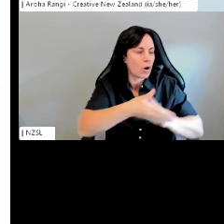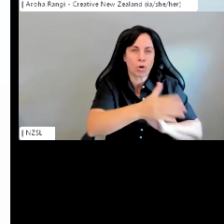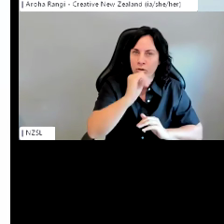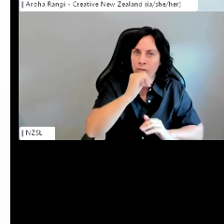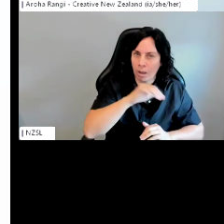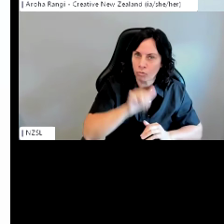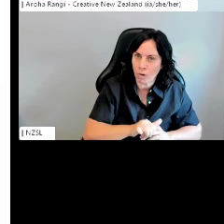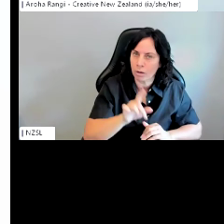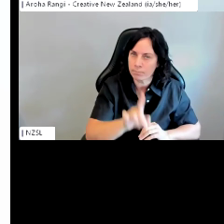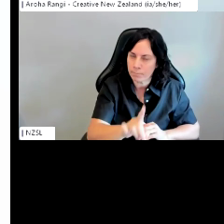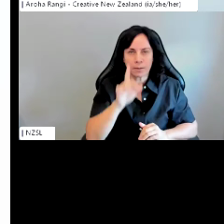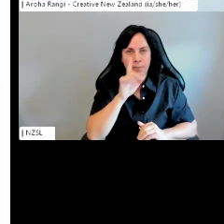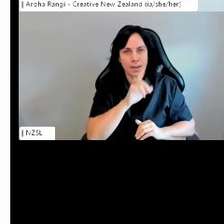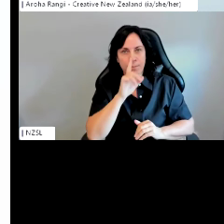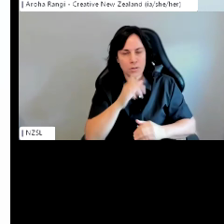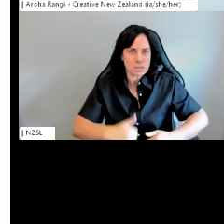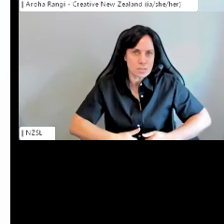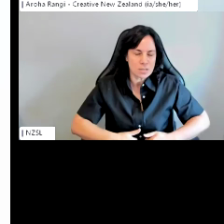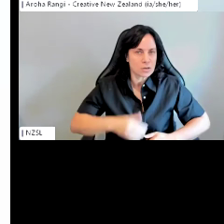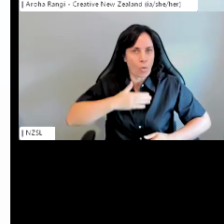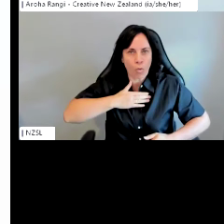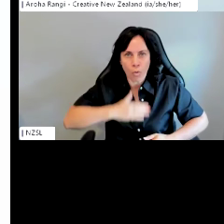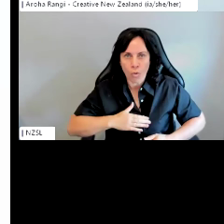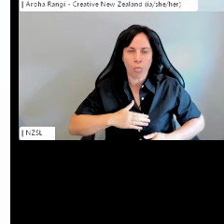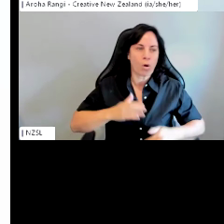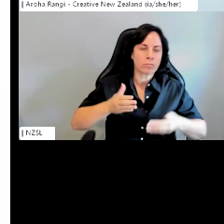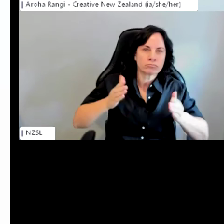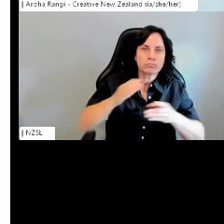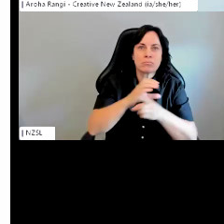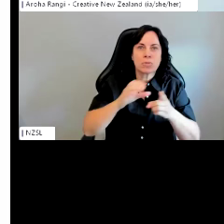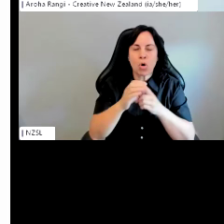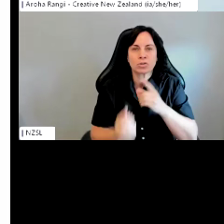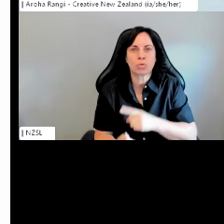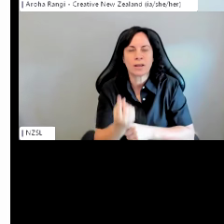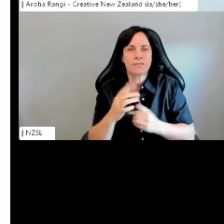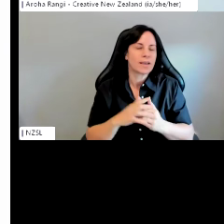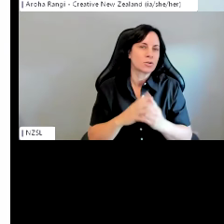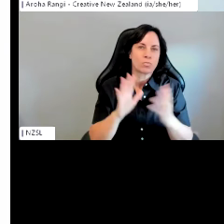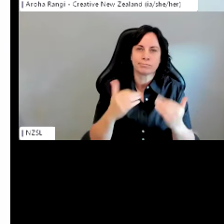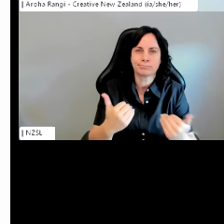that makes people want to come to a cultural event to do this rather than literally just,